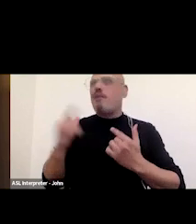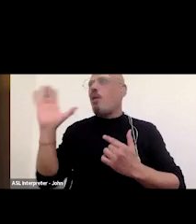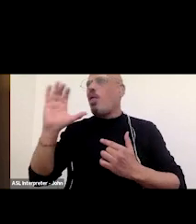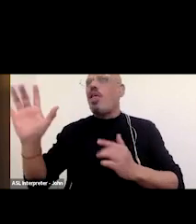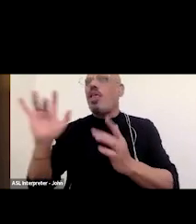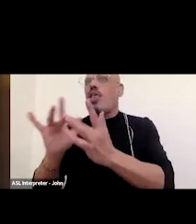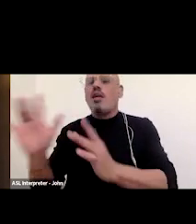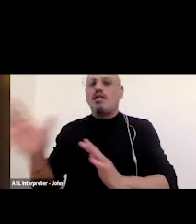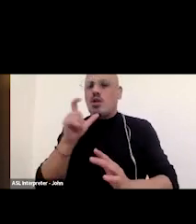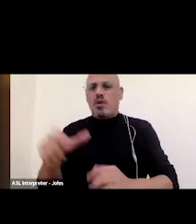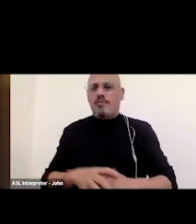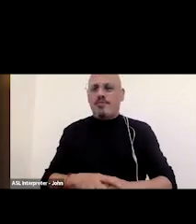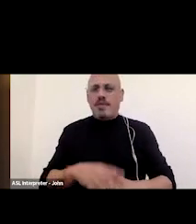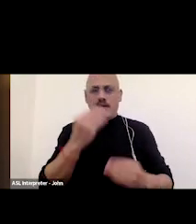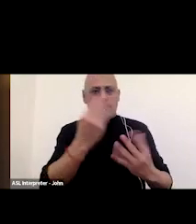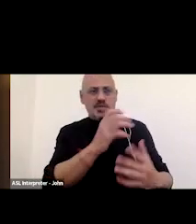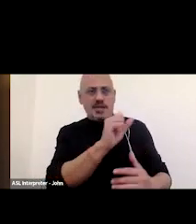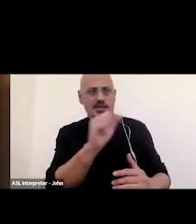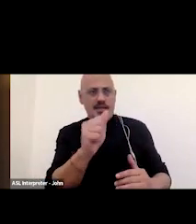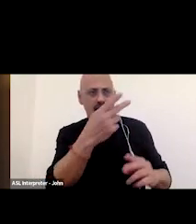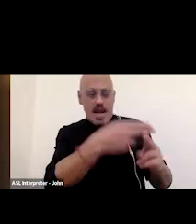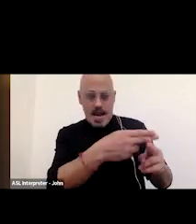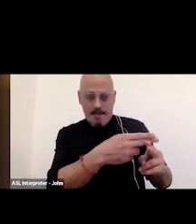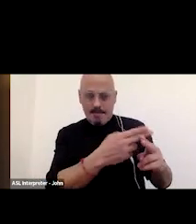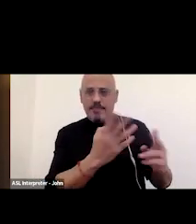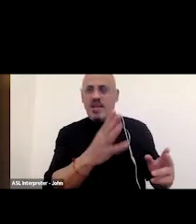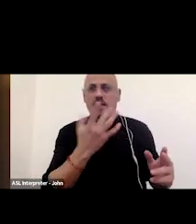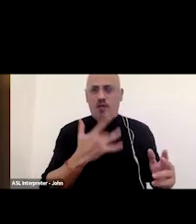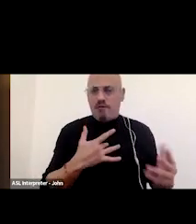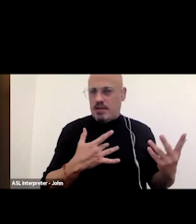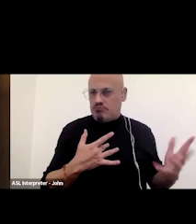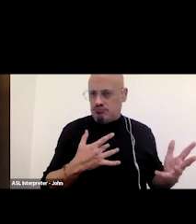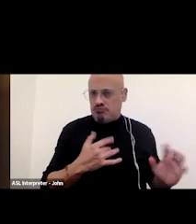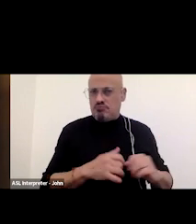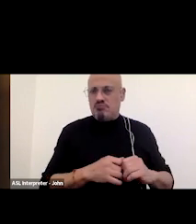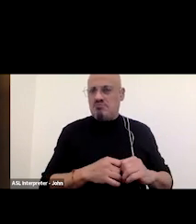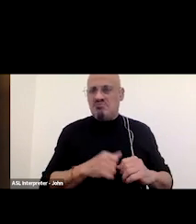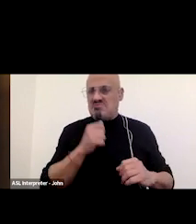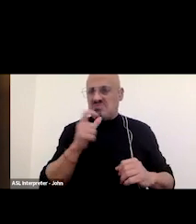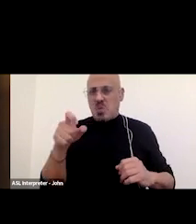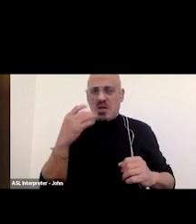You're gonna need to tell SSA their name and their date of birth, but you don't even have to remember